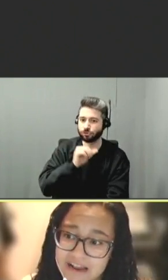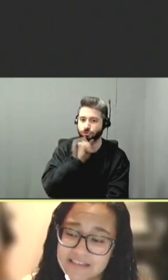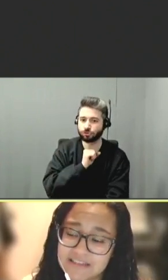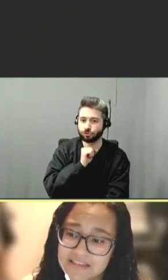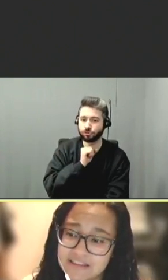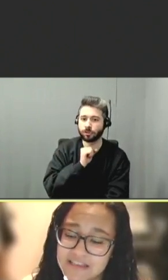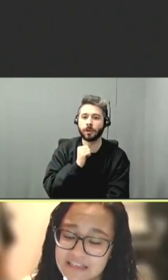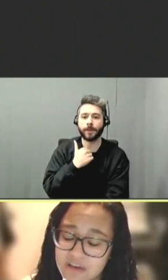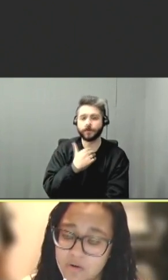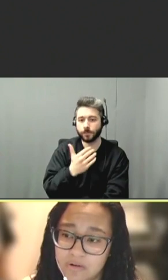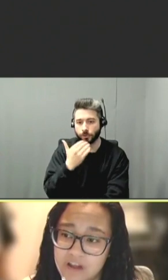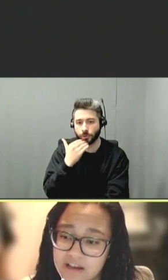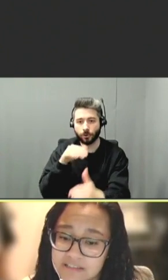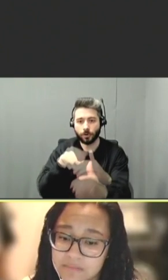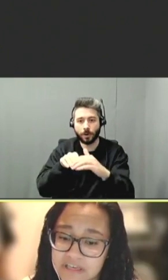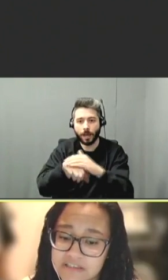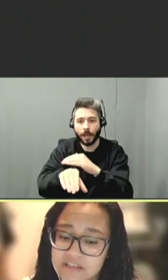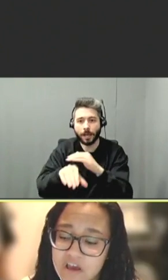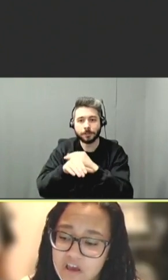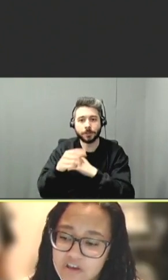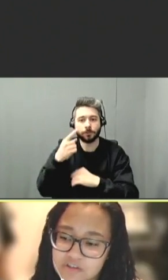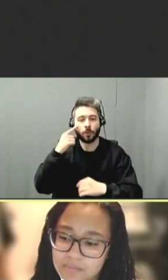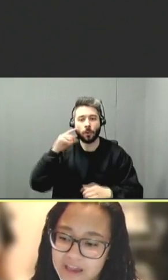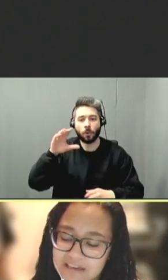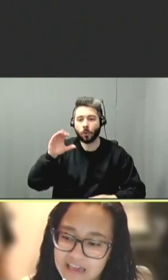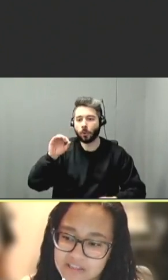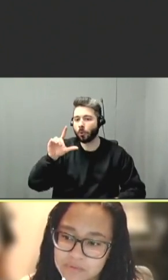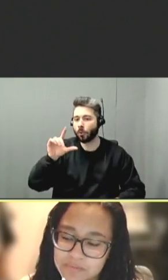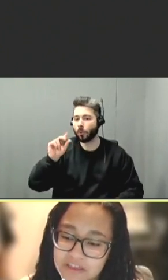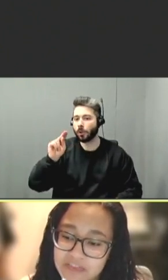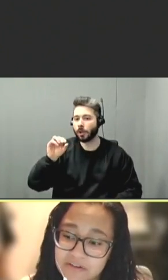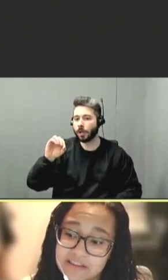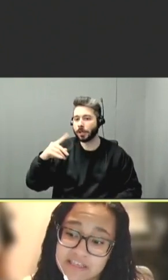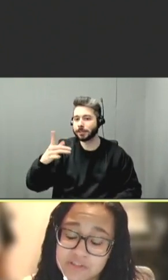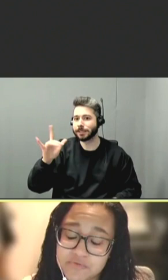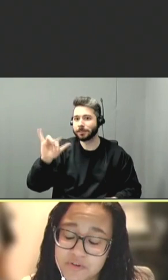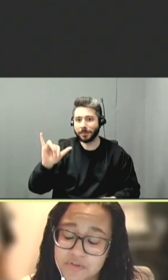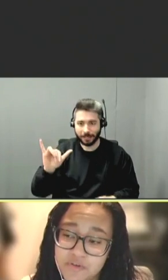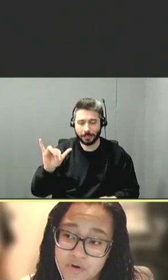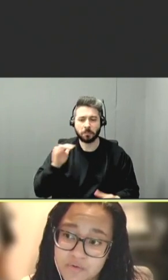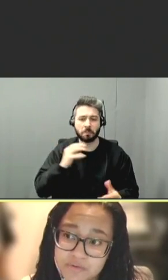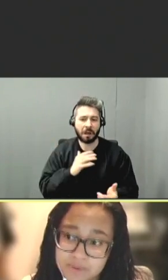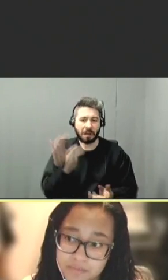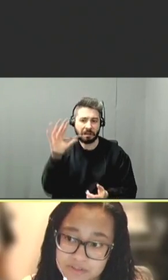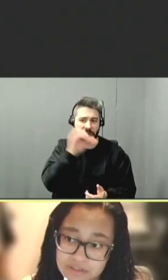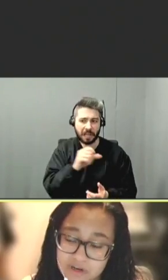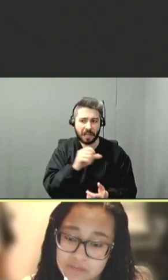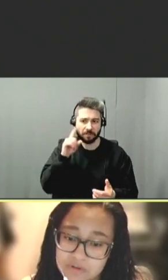access to things like colonoscopies. So my guess would be that at least for those members of our